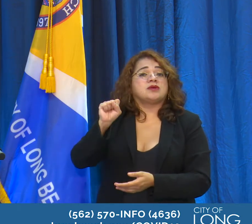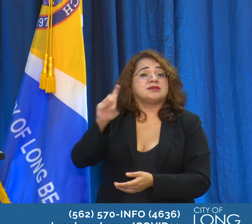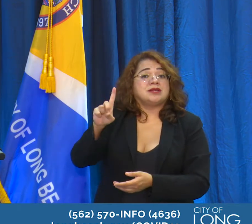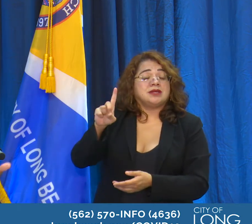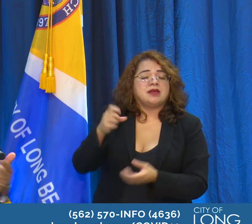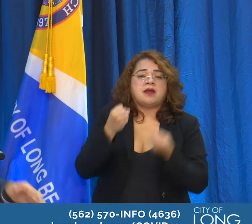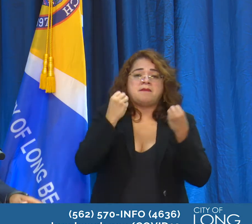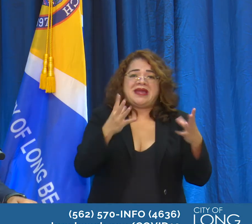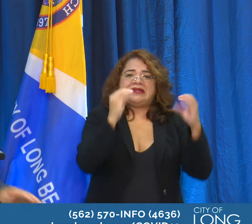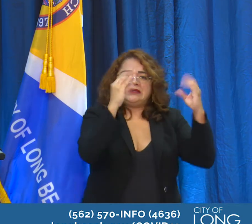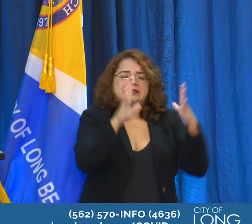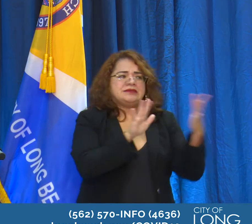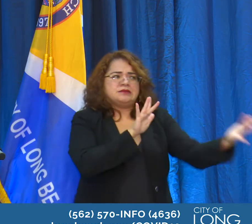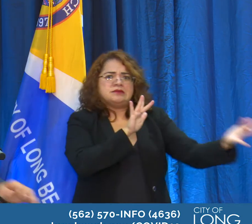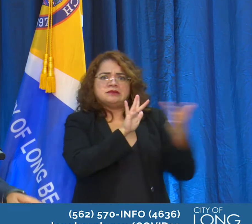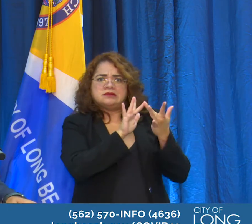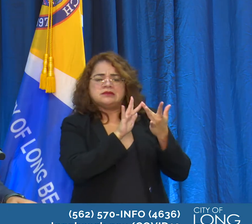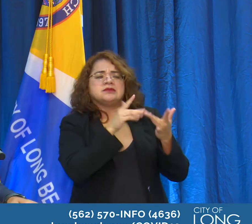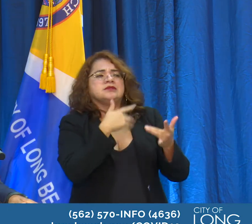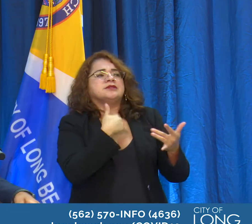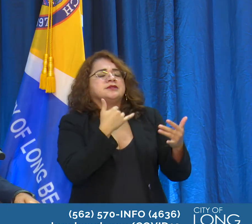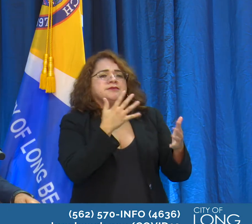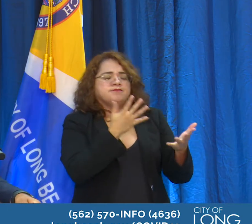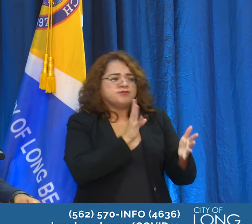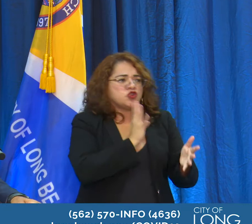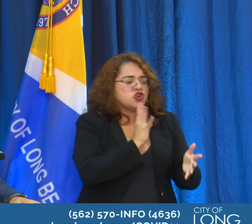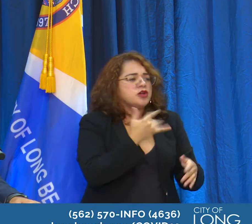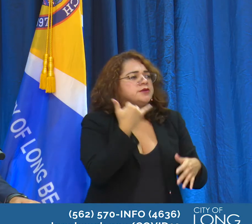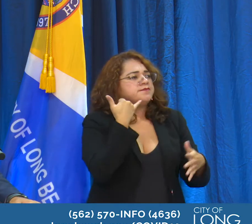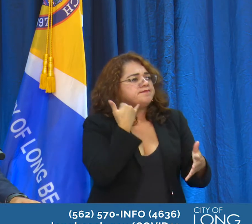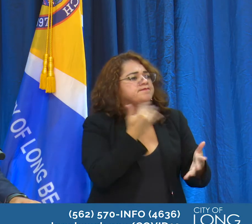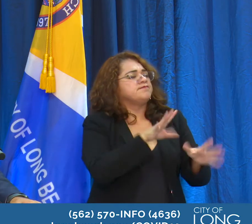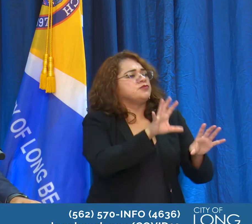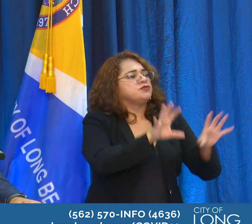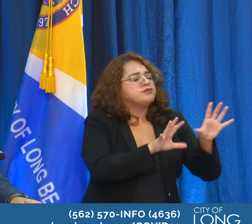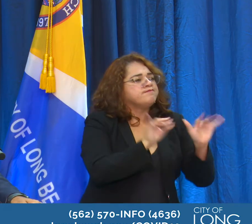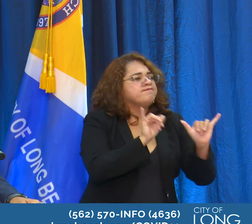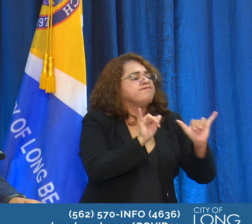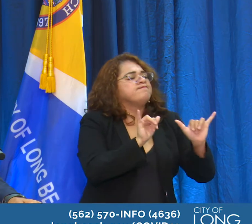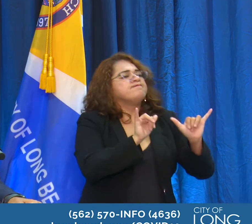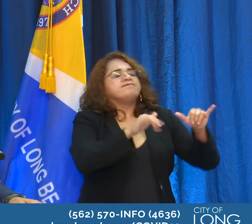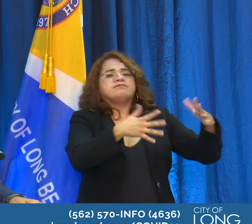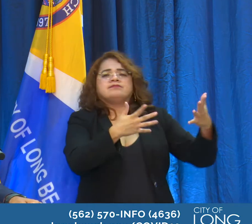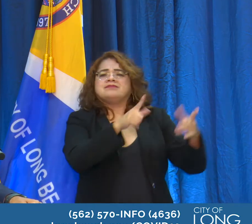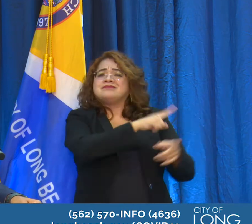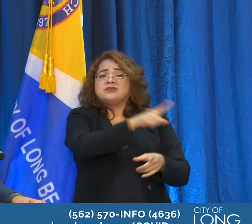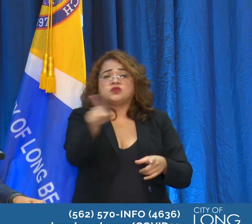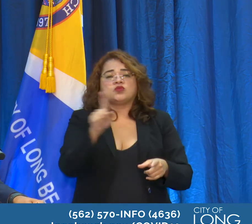reached out to me, that I've talked to, thank you for being so committed to teaching our